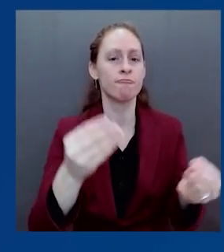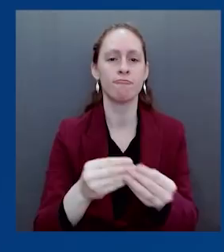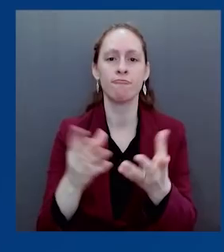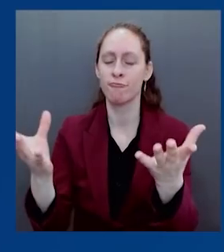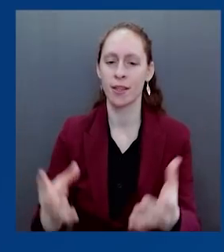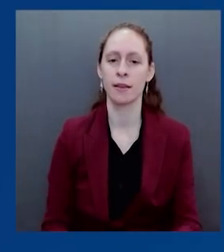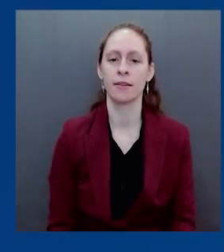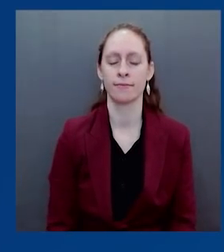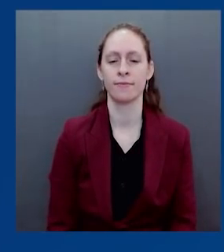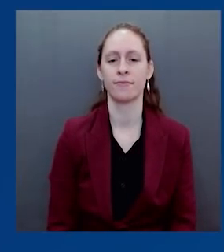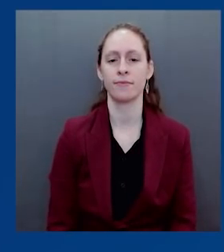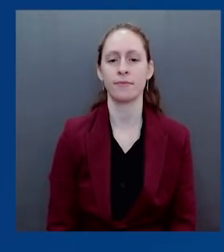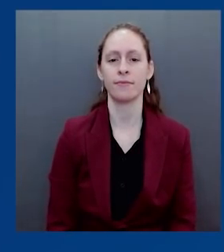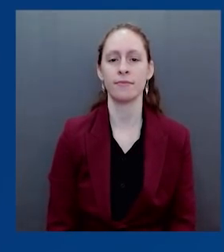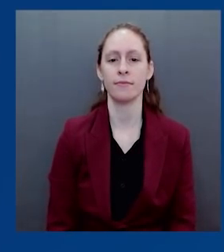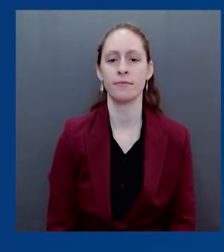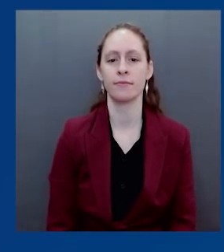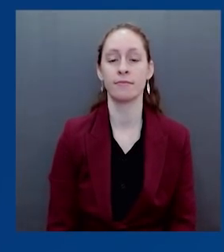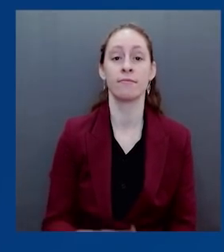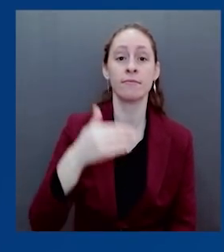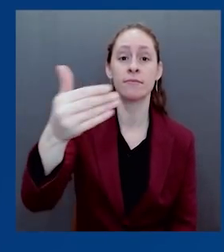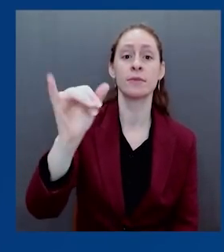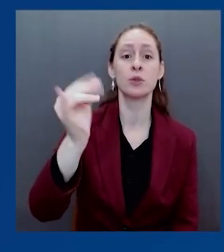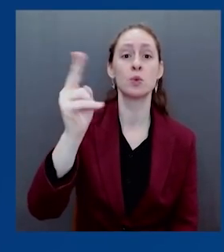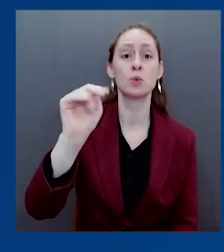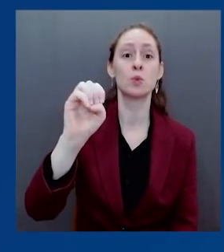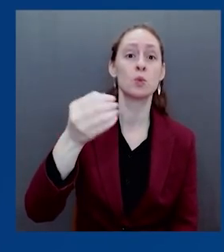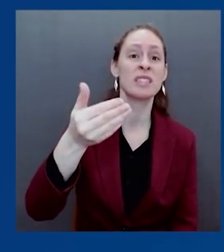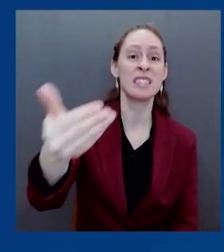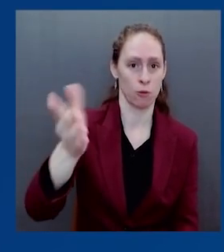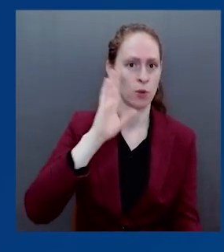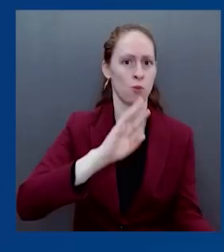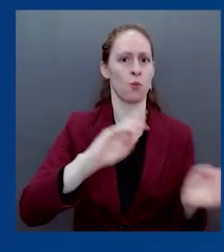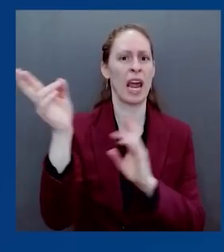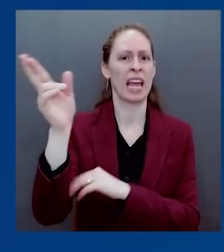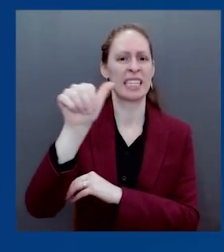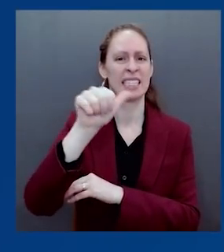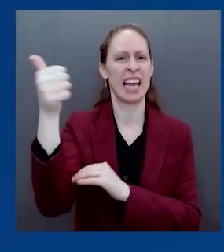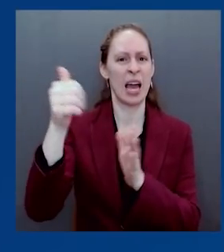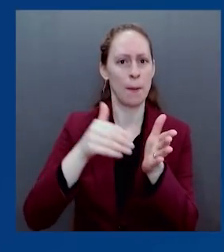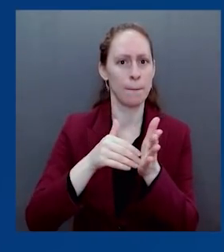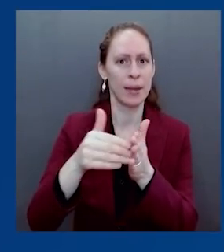by the end of June instead of the end of September. And we continue to work with Pfizer